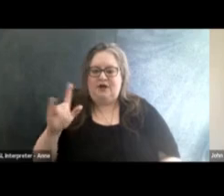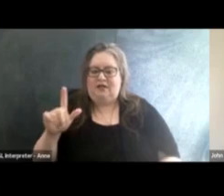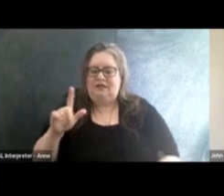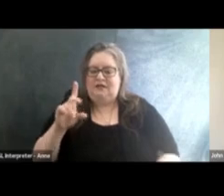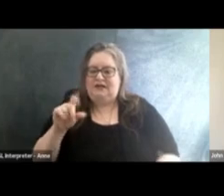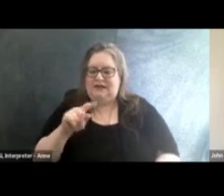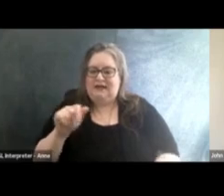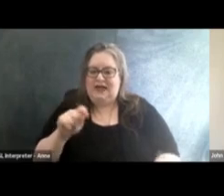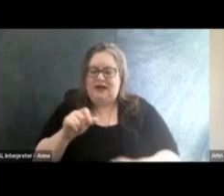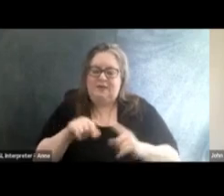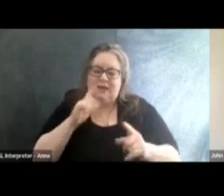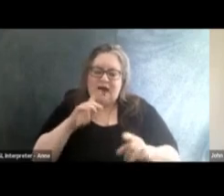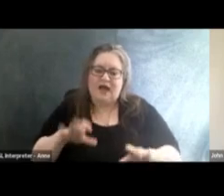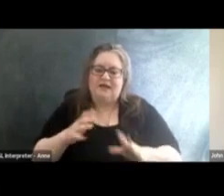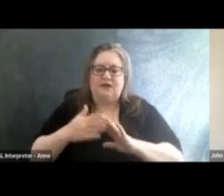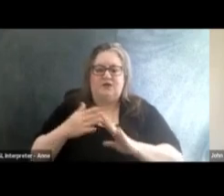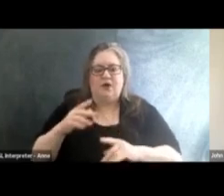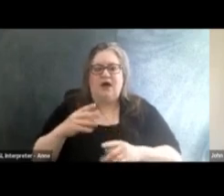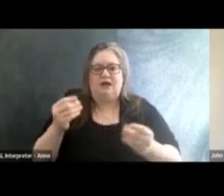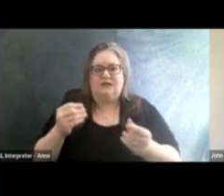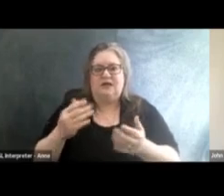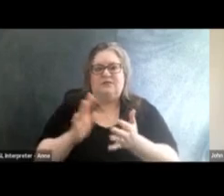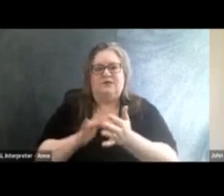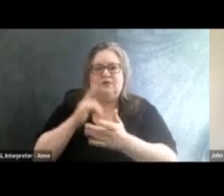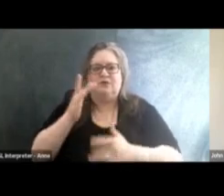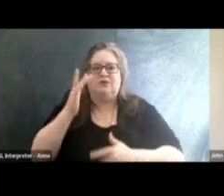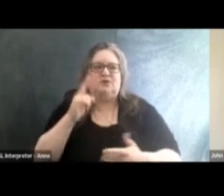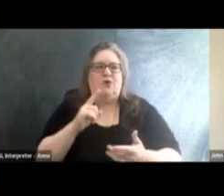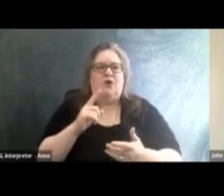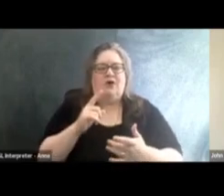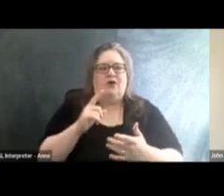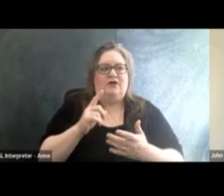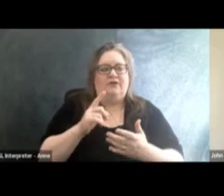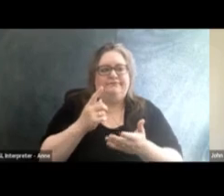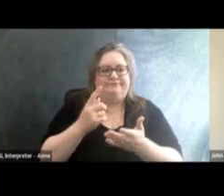did run a substance use disorder treatment for persons with brain injury for 25 years. So I do